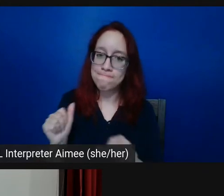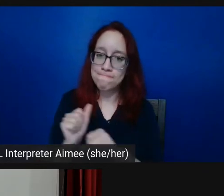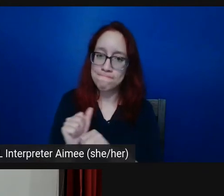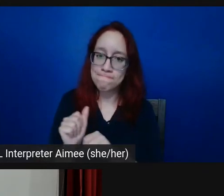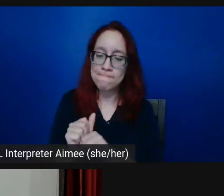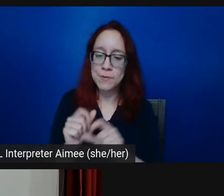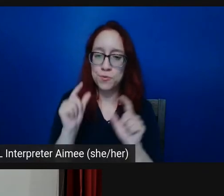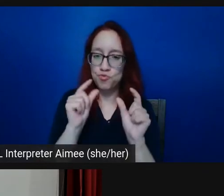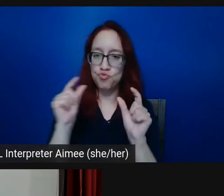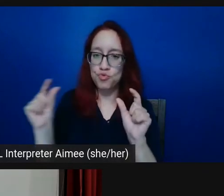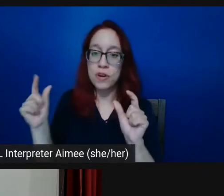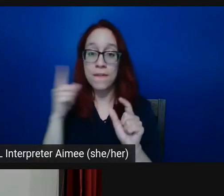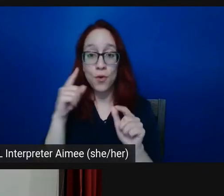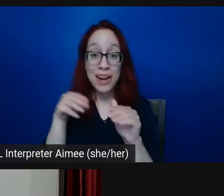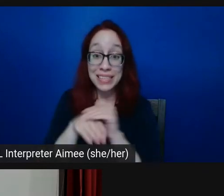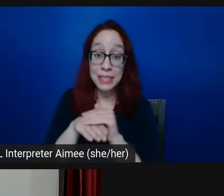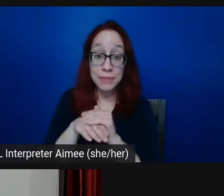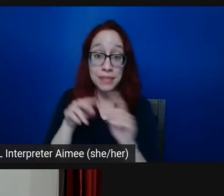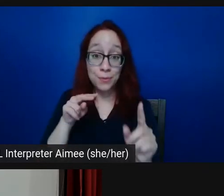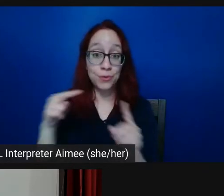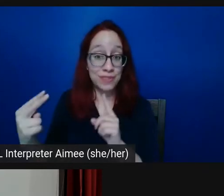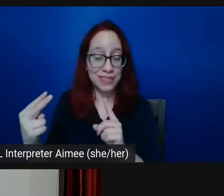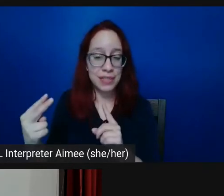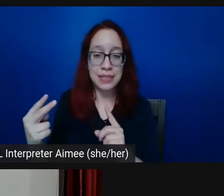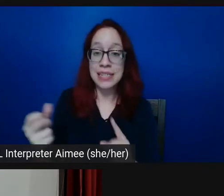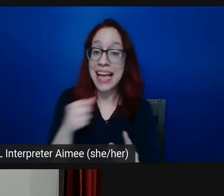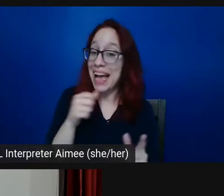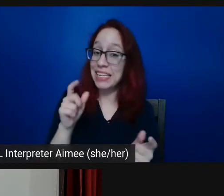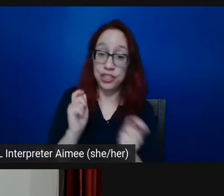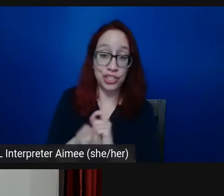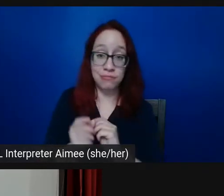From an accessibility perspective. I didn't change any of the code on that at all.